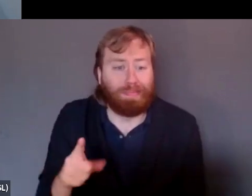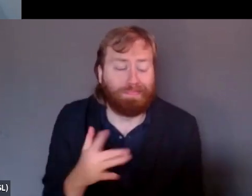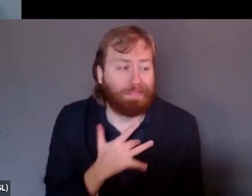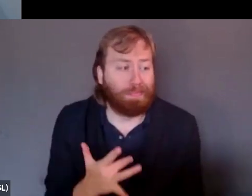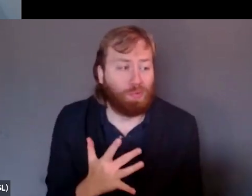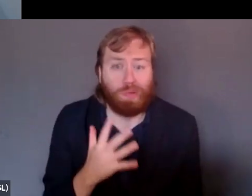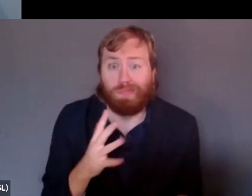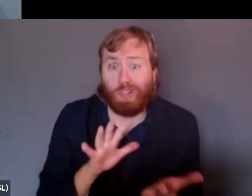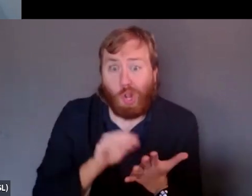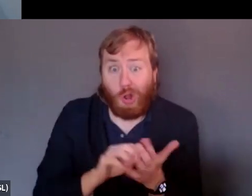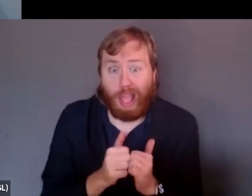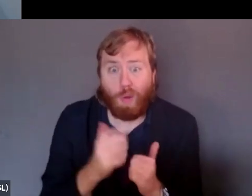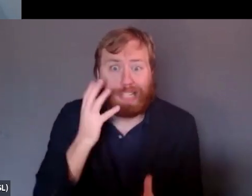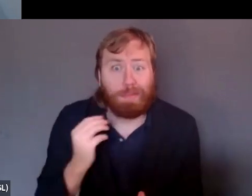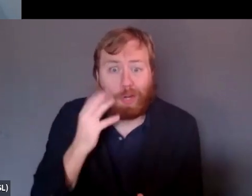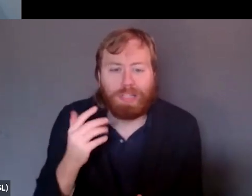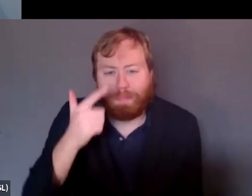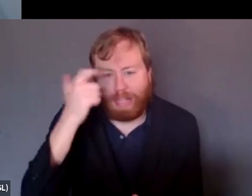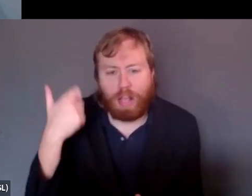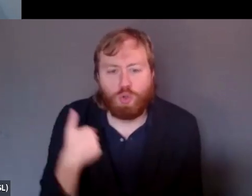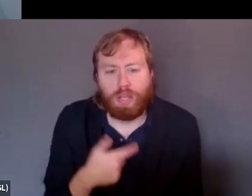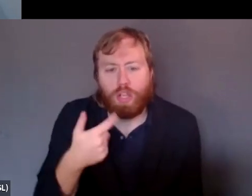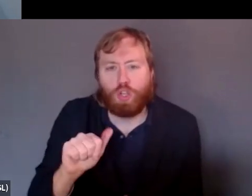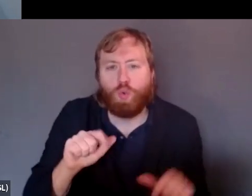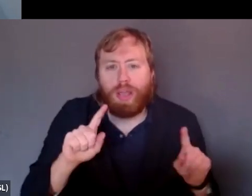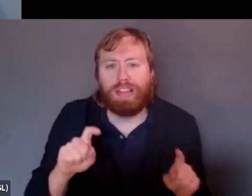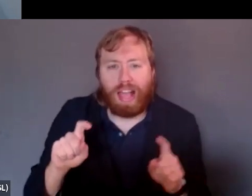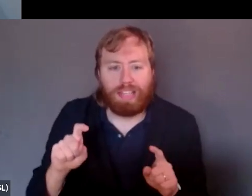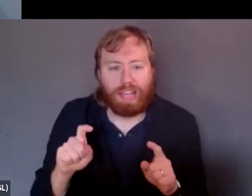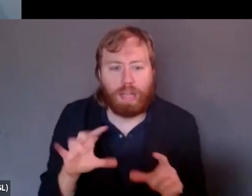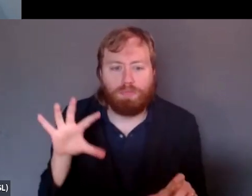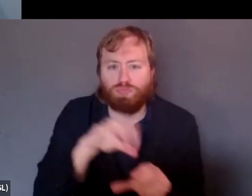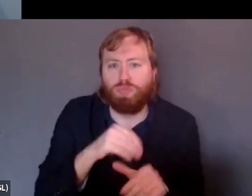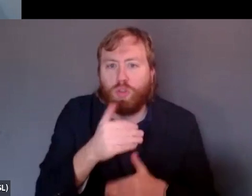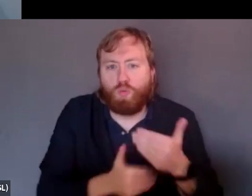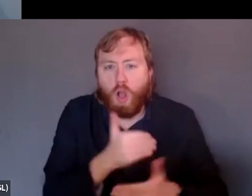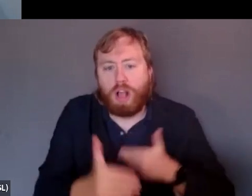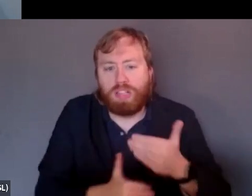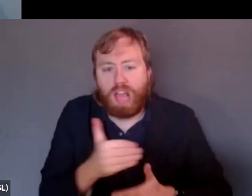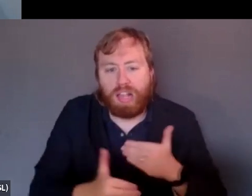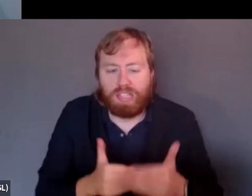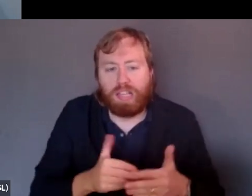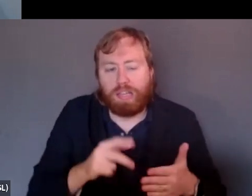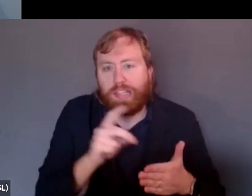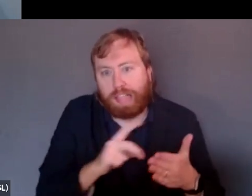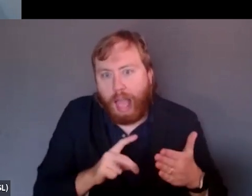into our process throughout the design and build process, it really is just an integrated part.